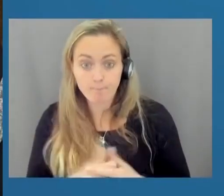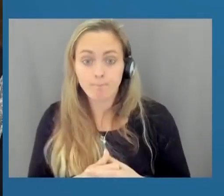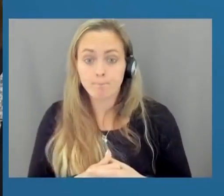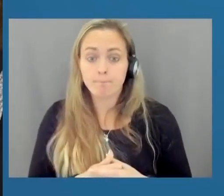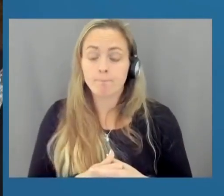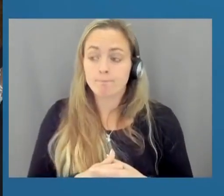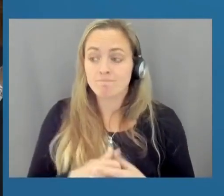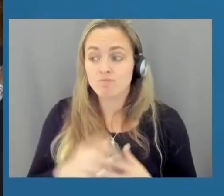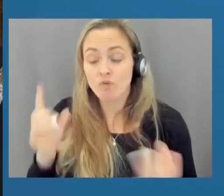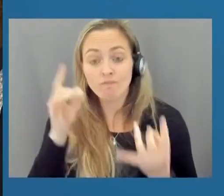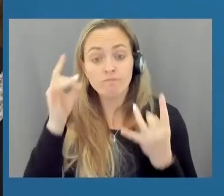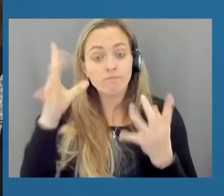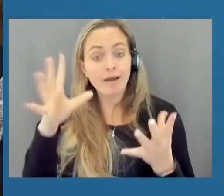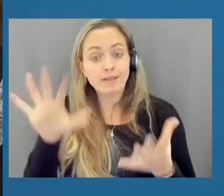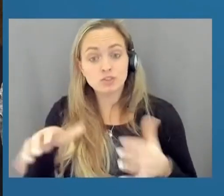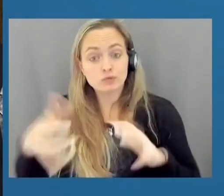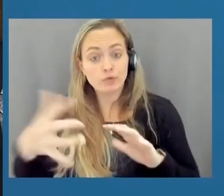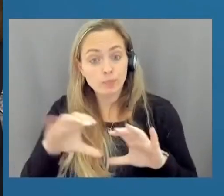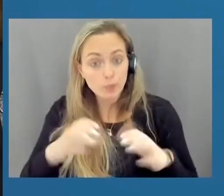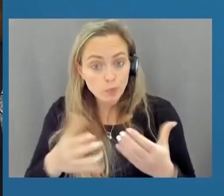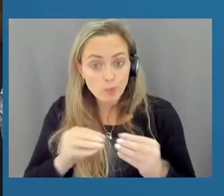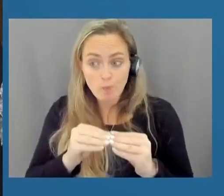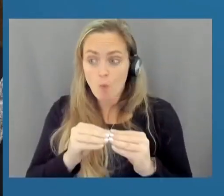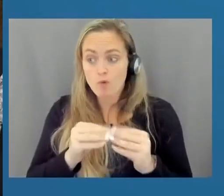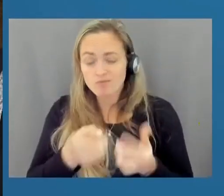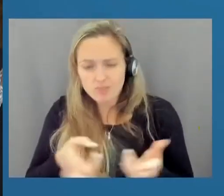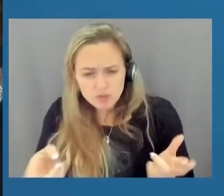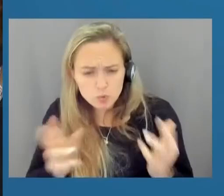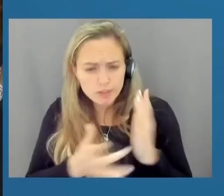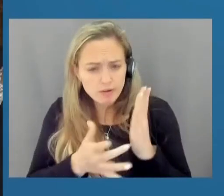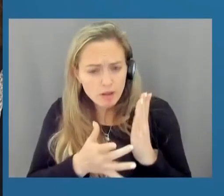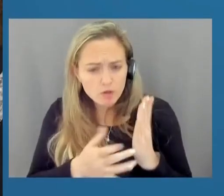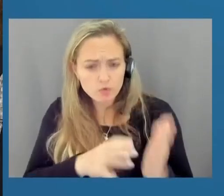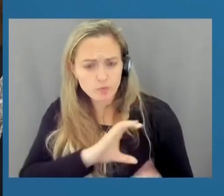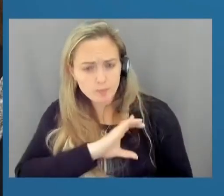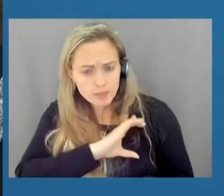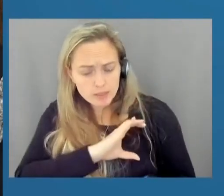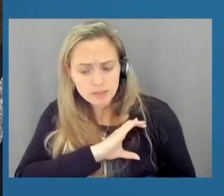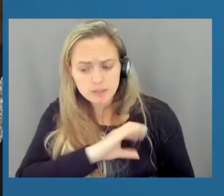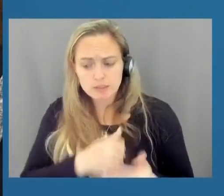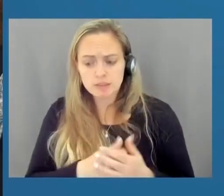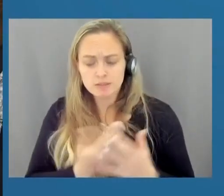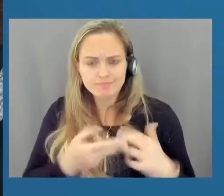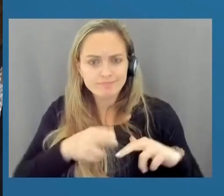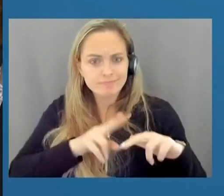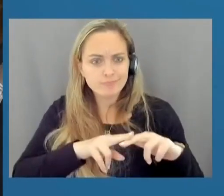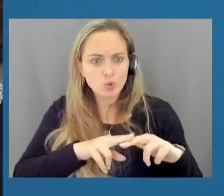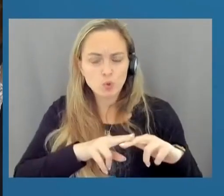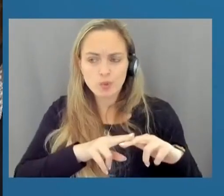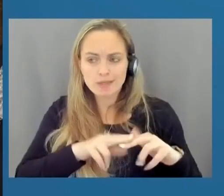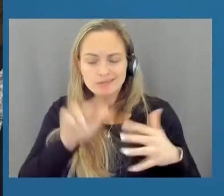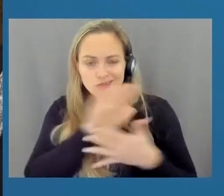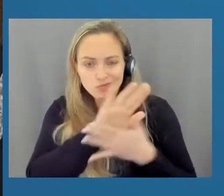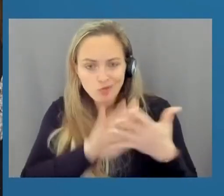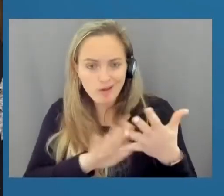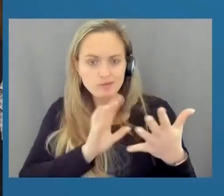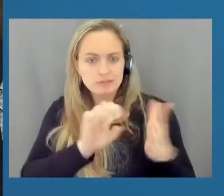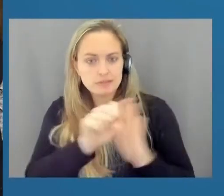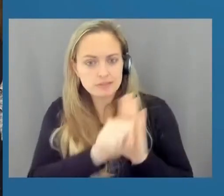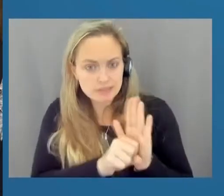and help more resources and technology for police officers. I've increased the the ranks of the state police, but I'm really proud of that and this is